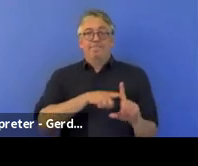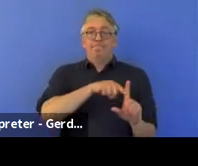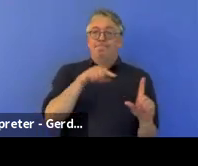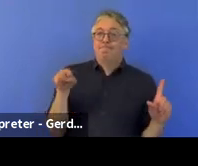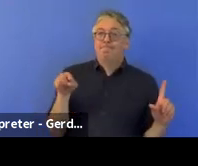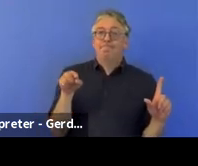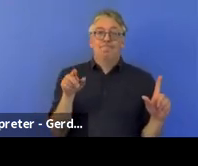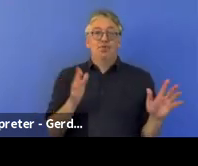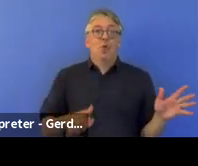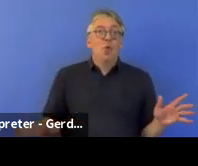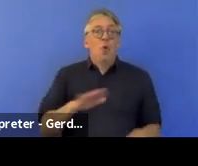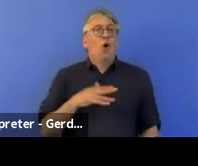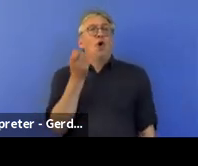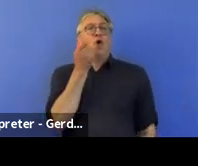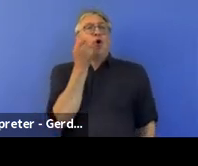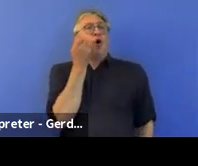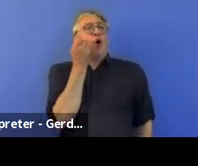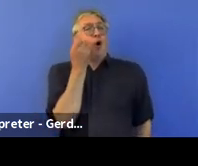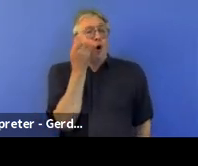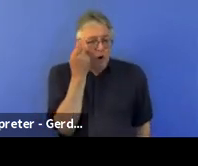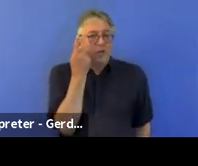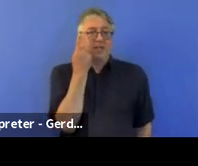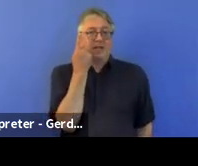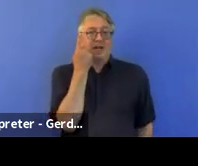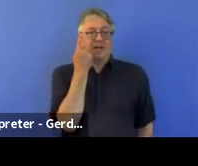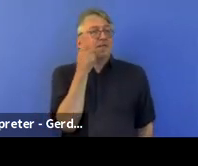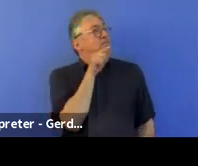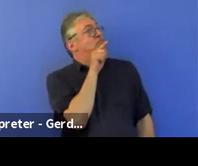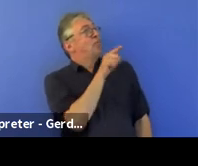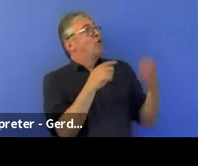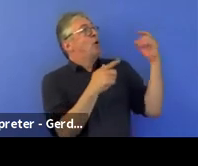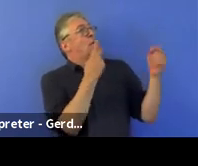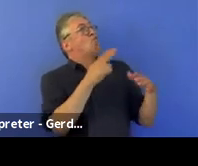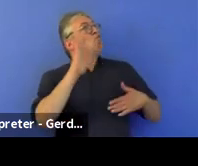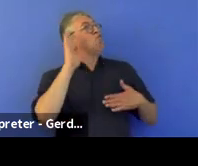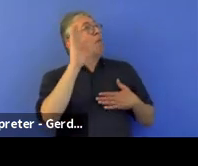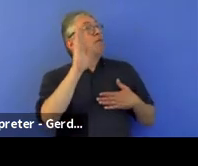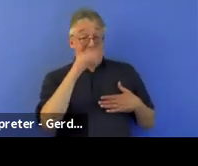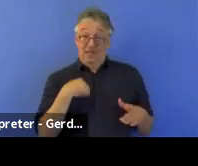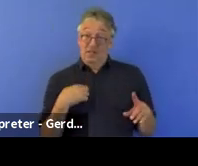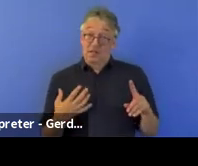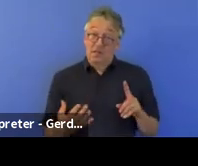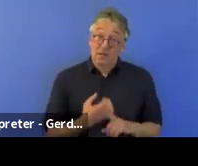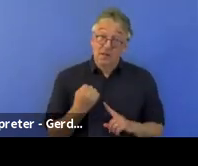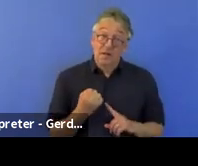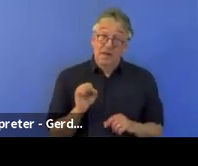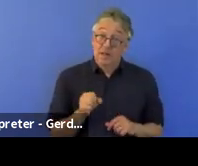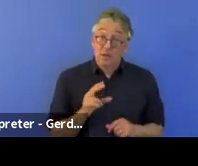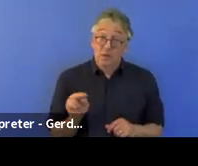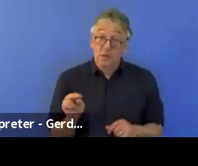targets on disabilities and gender. Disaggregated data with measures and commitments so that we all know where we stand on the pledges